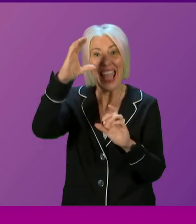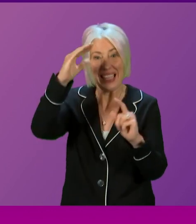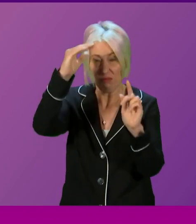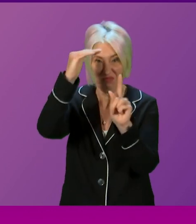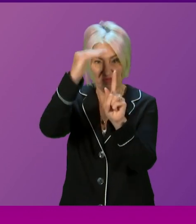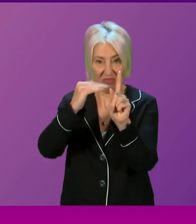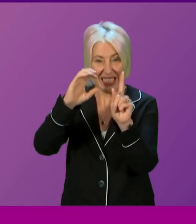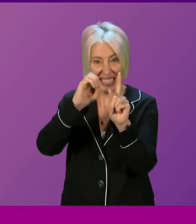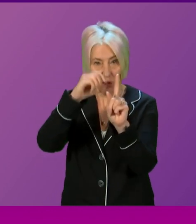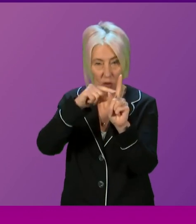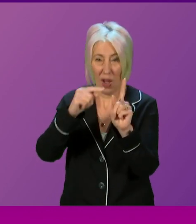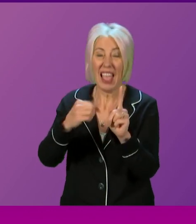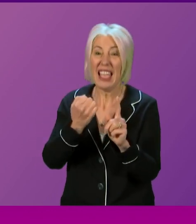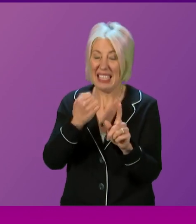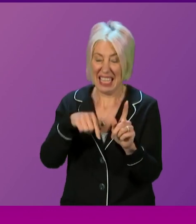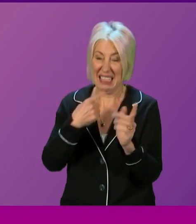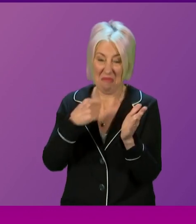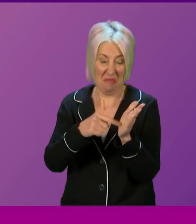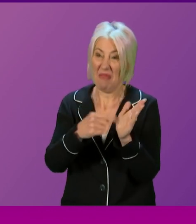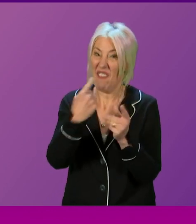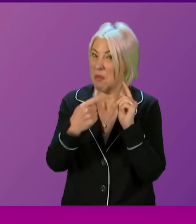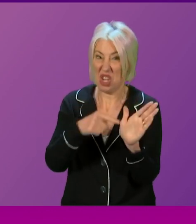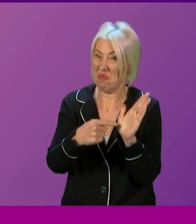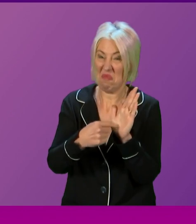figure